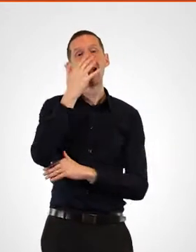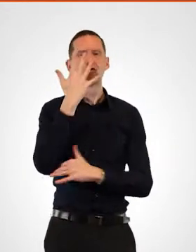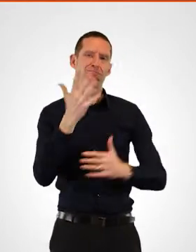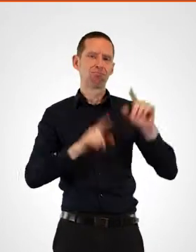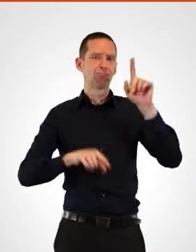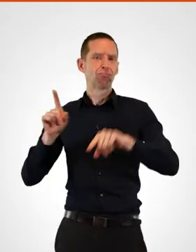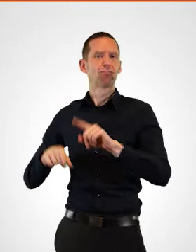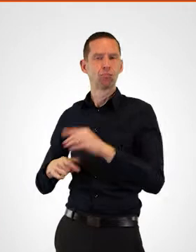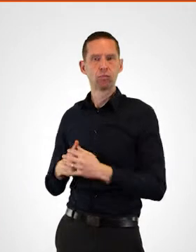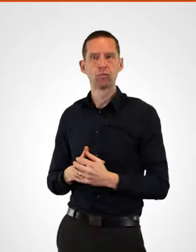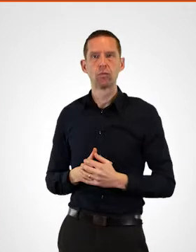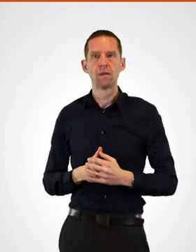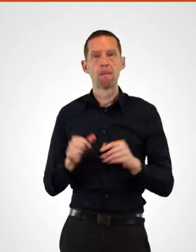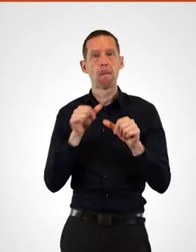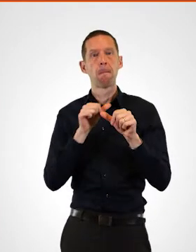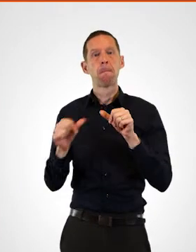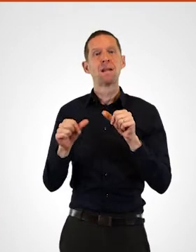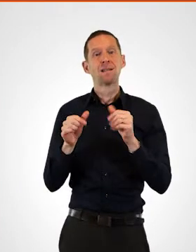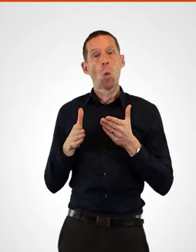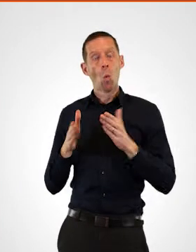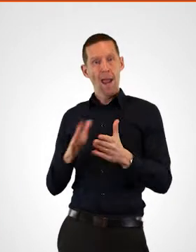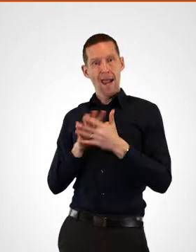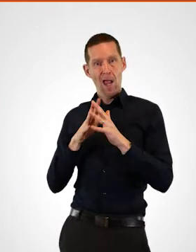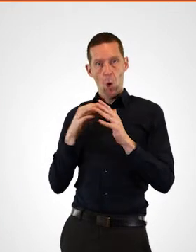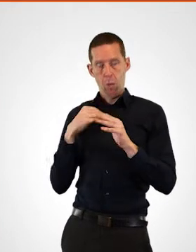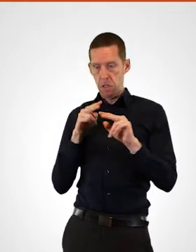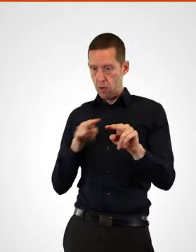so a simple way to look at reading gains